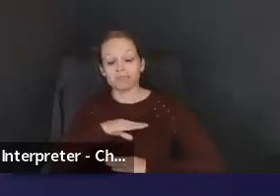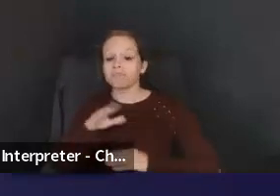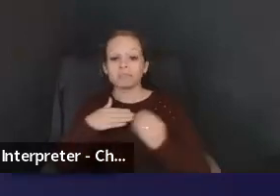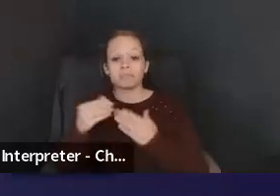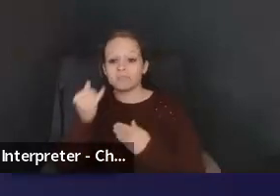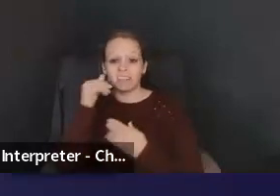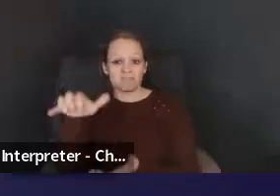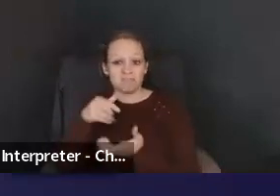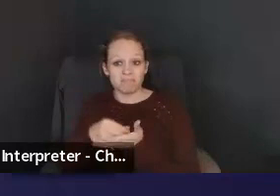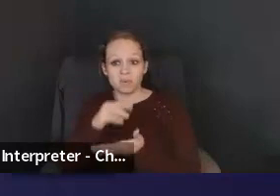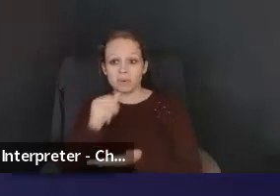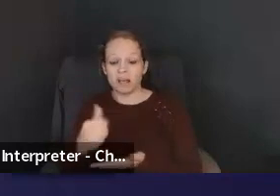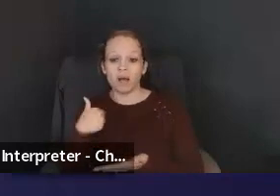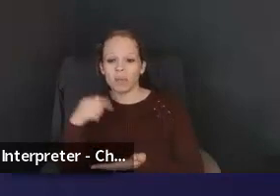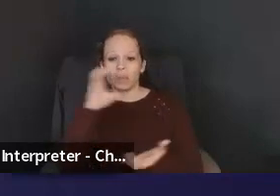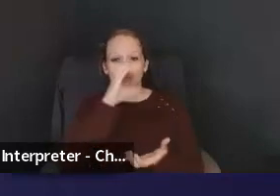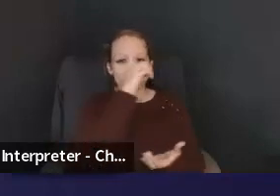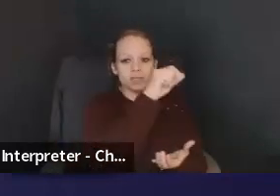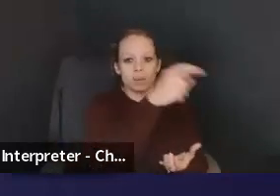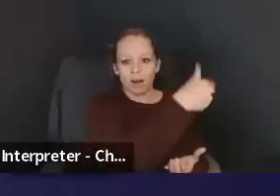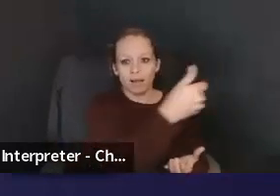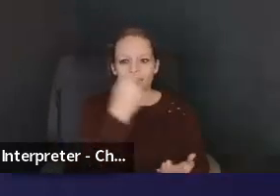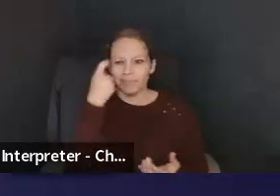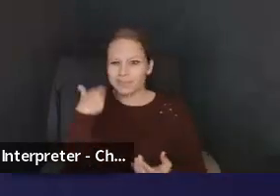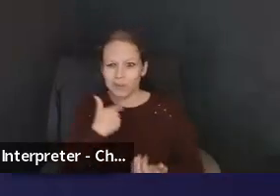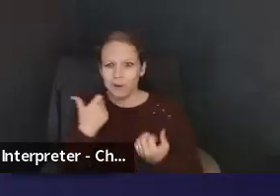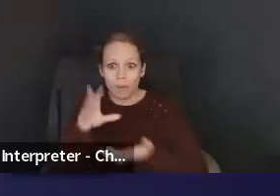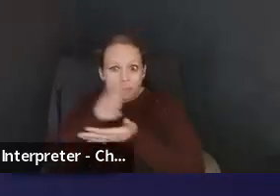like, oh wow did we just spend the last six weeks putting that together and did it all go